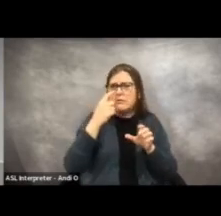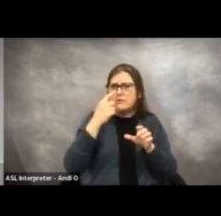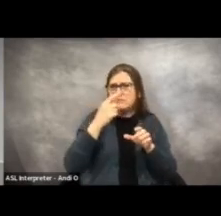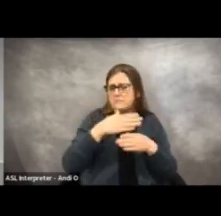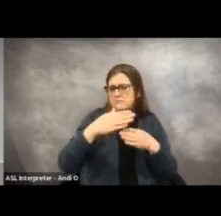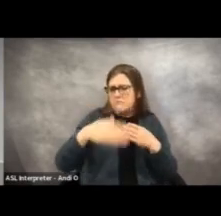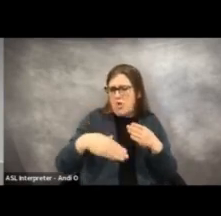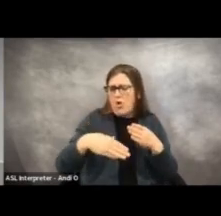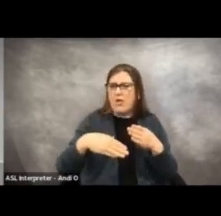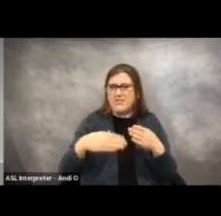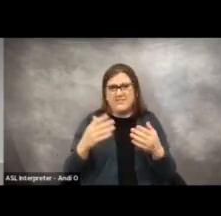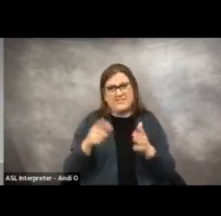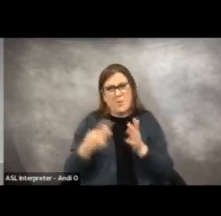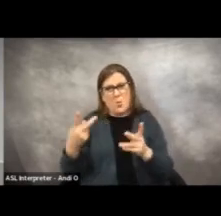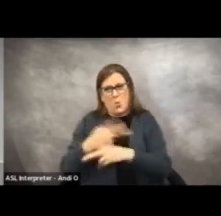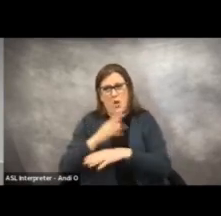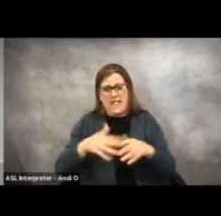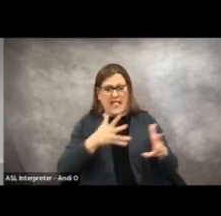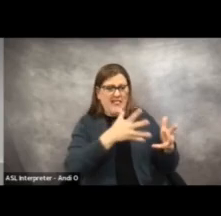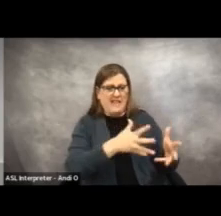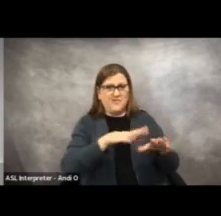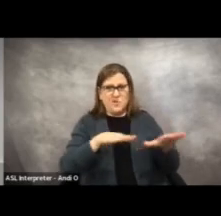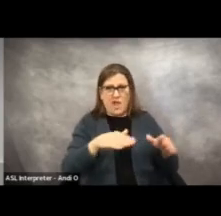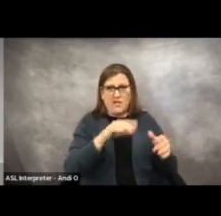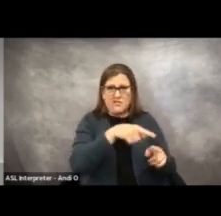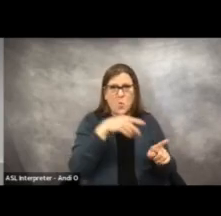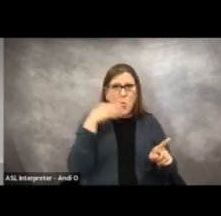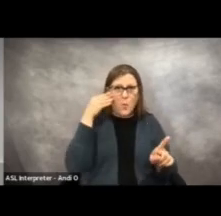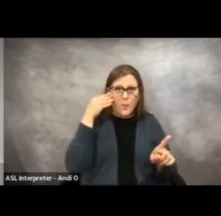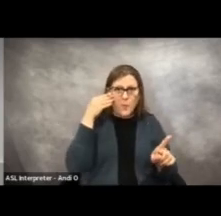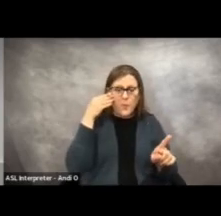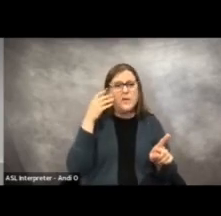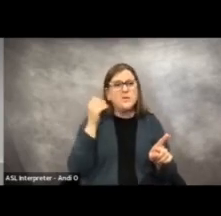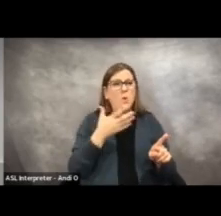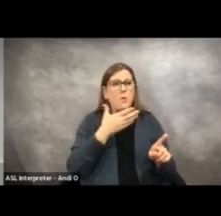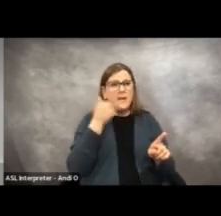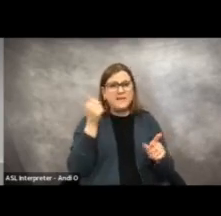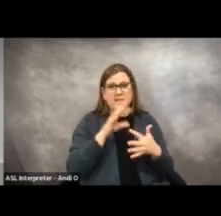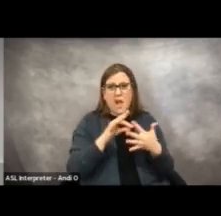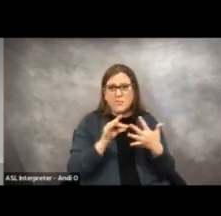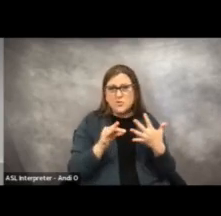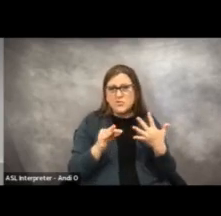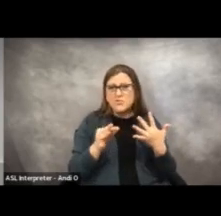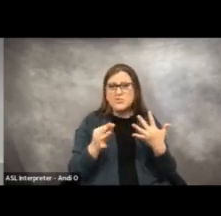the child at home. And we certainly know that the best option when we can is to keep